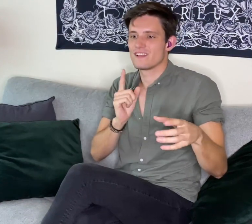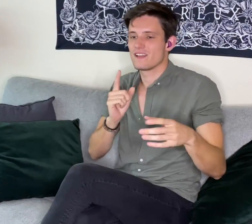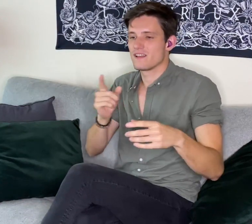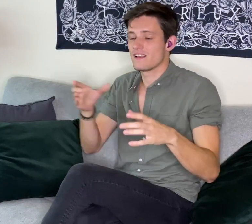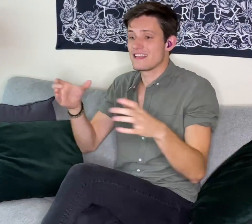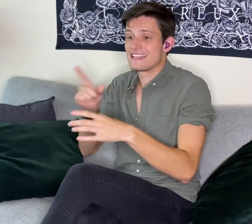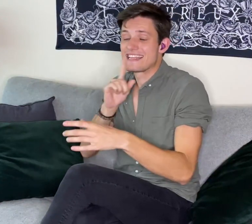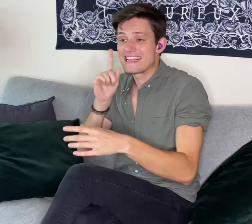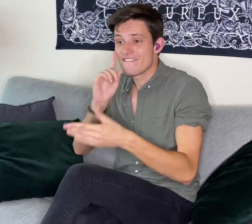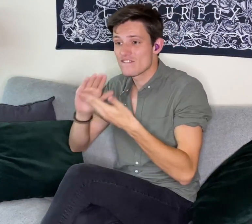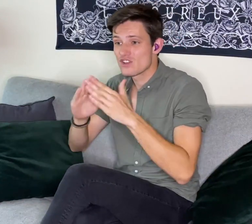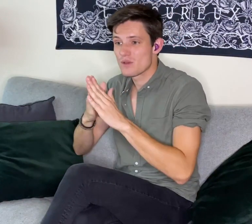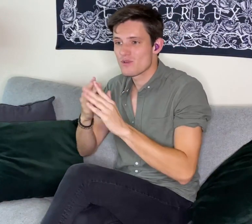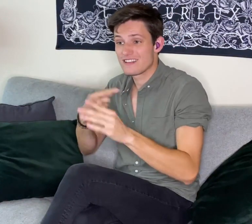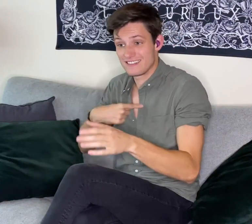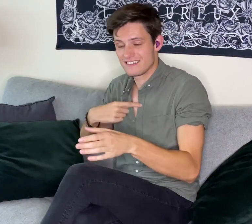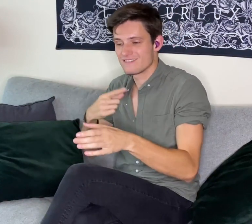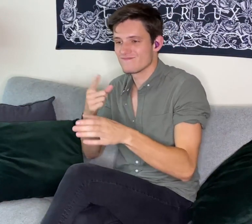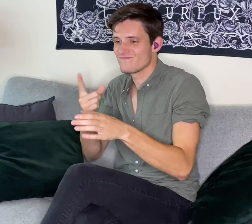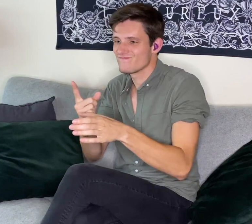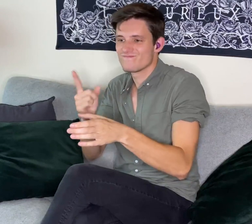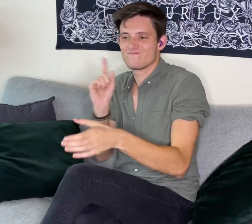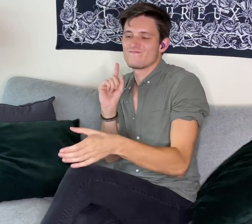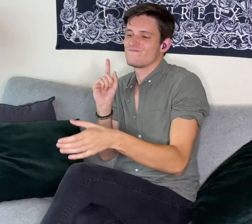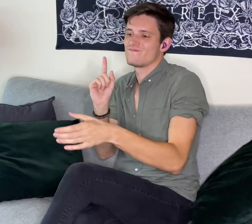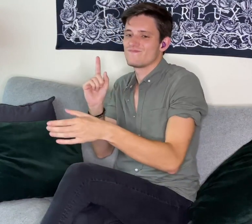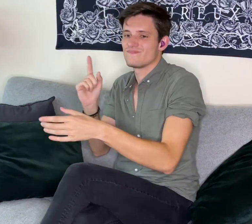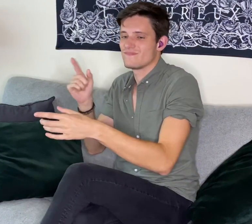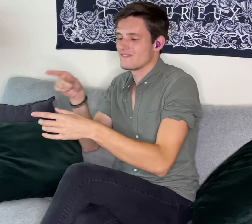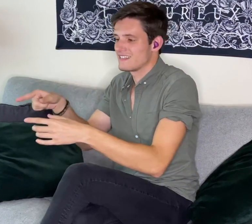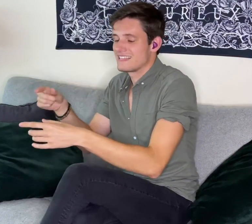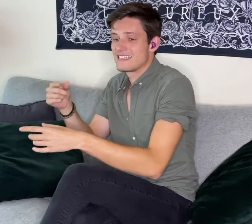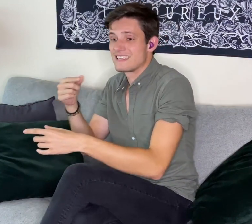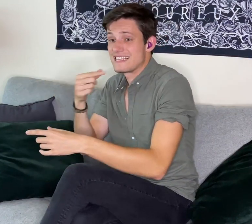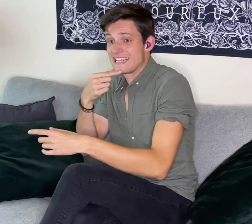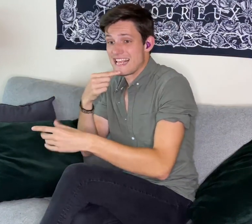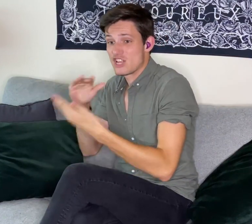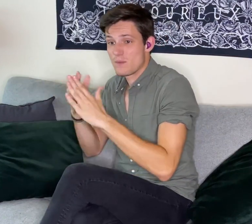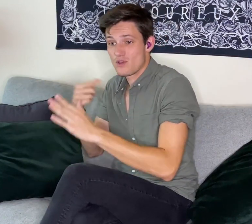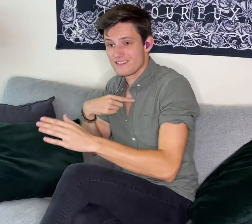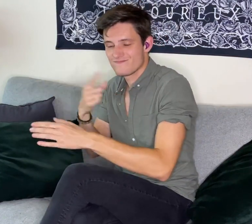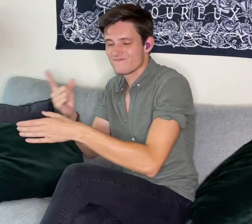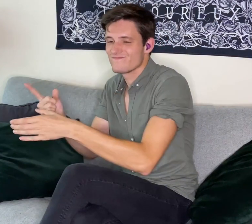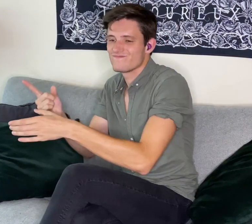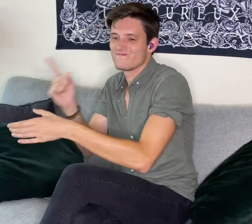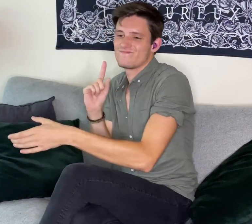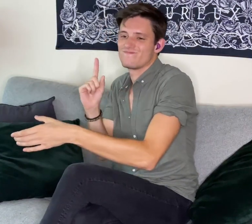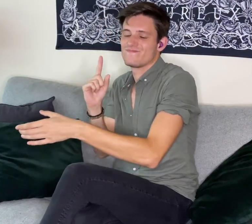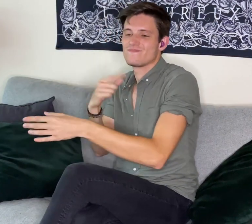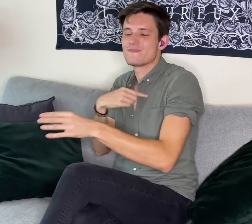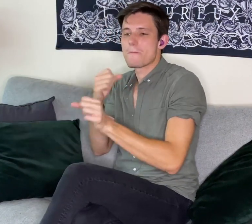I didn’t belong in the deaf community. I didn’t belong in the gay community.